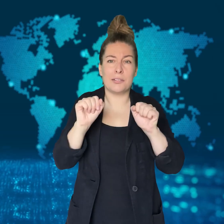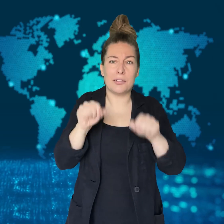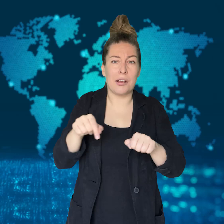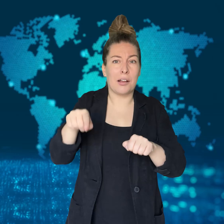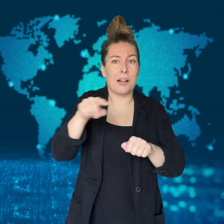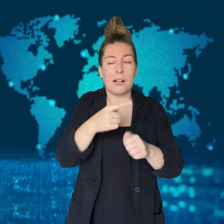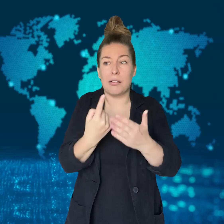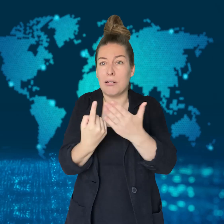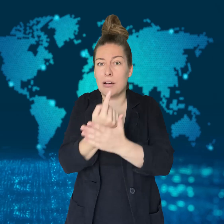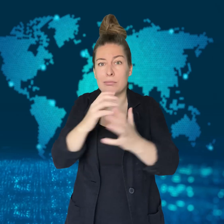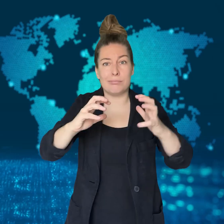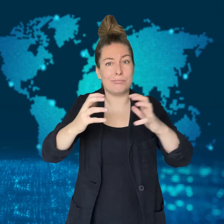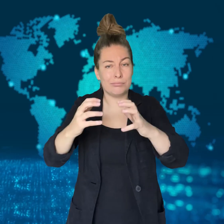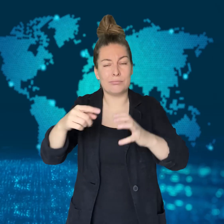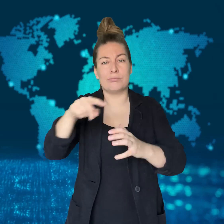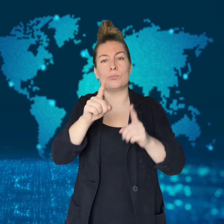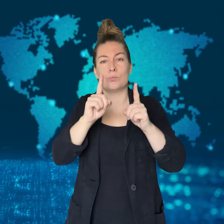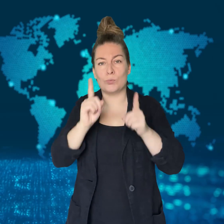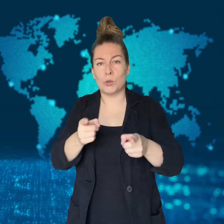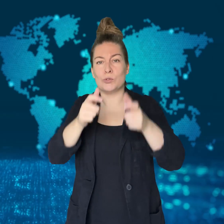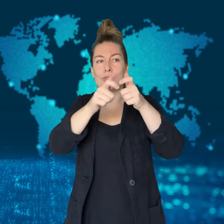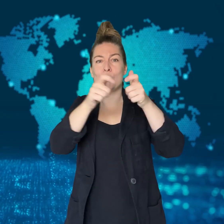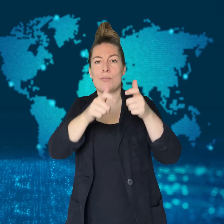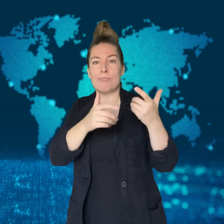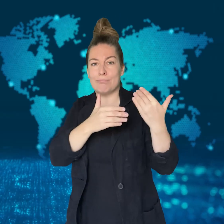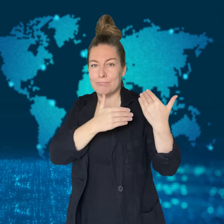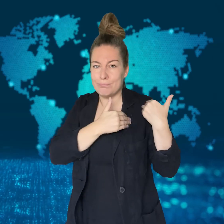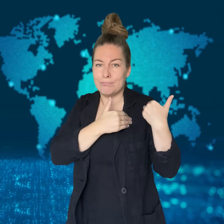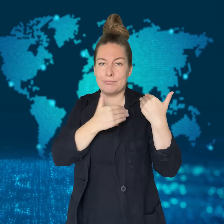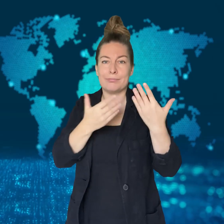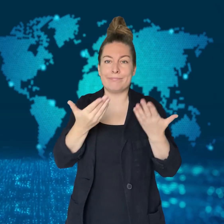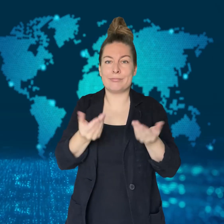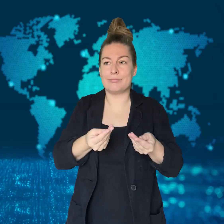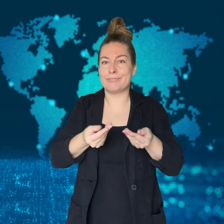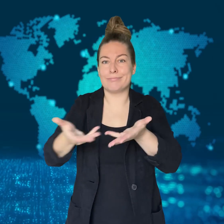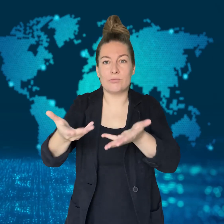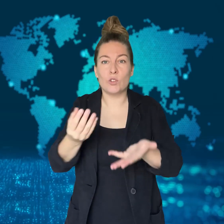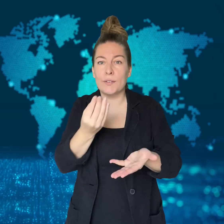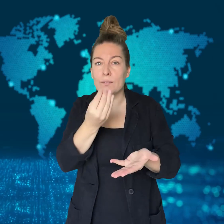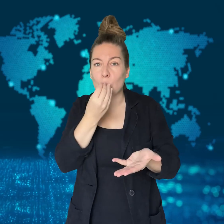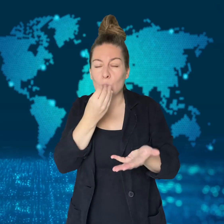In some instances, food a nd lodging must be provided.